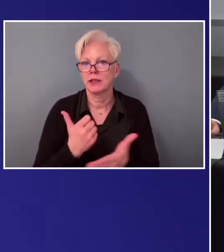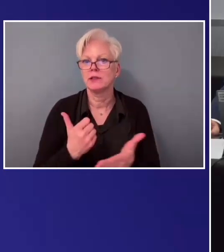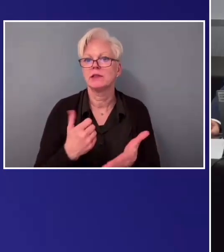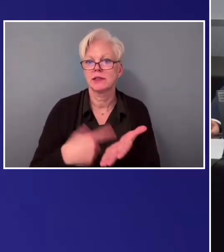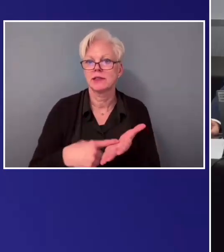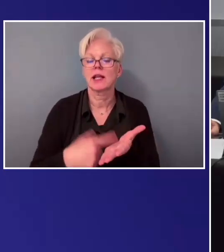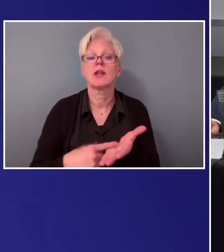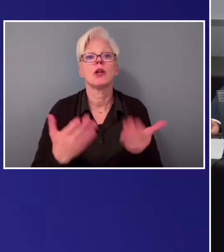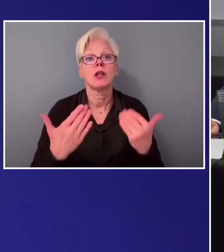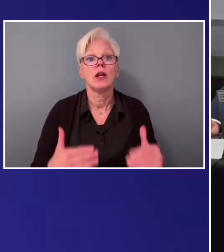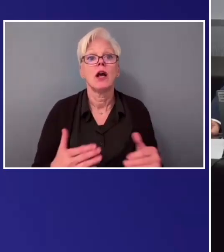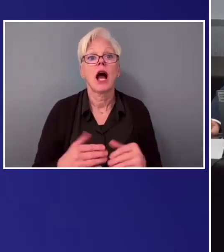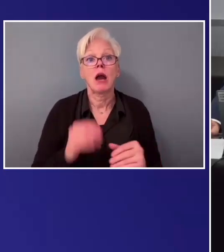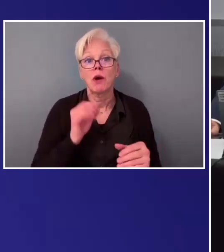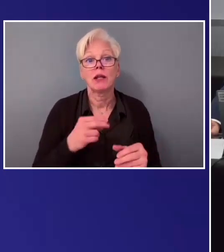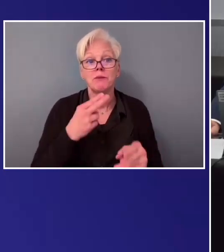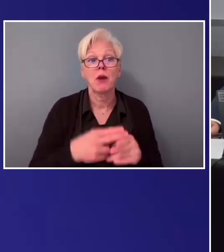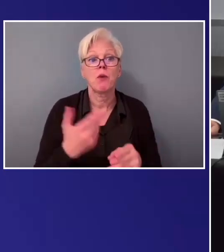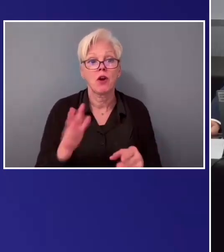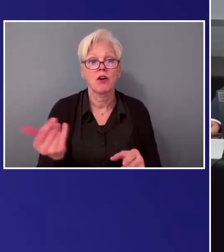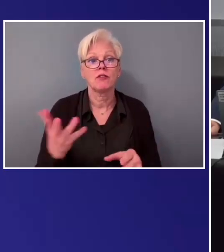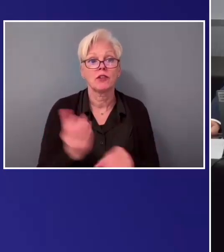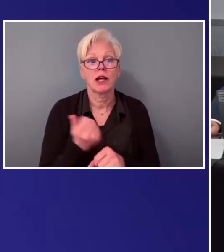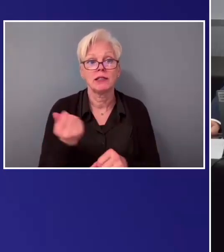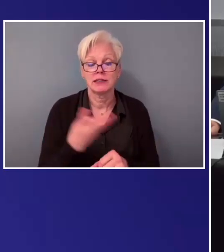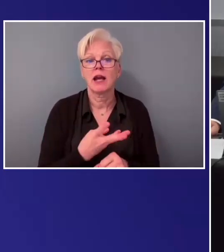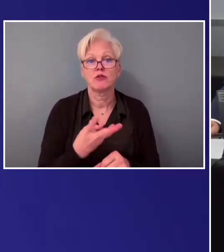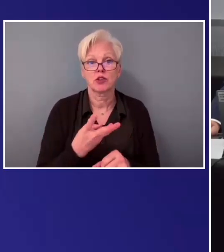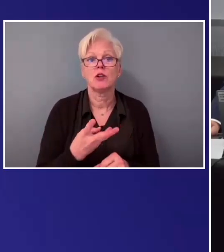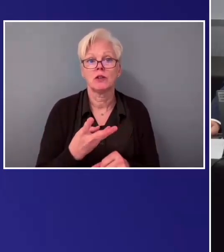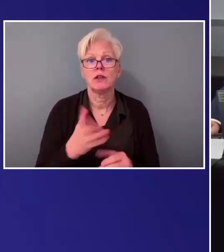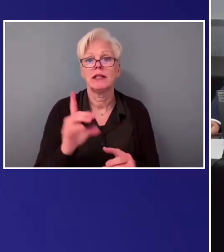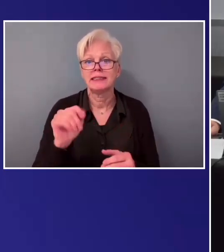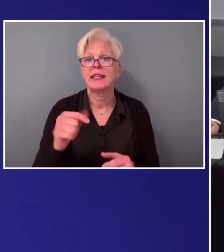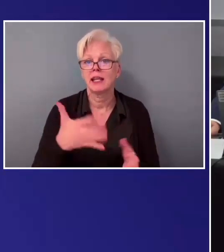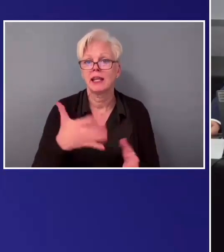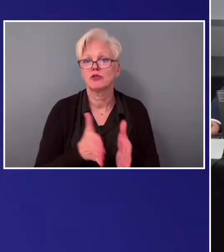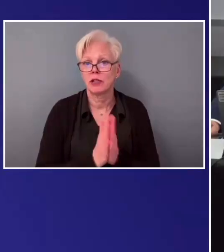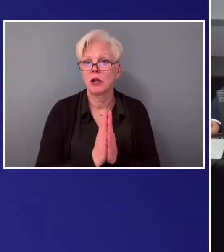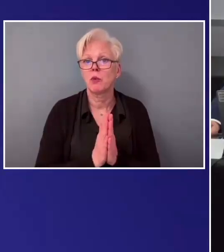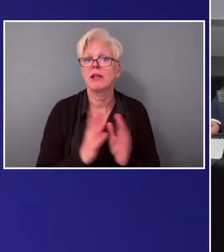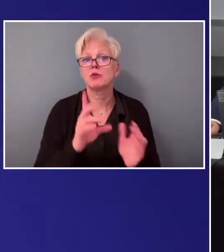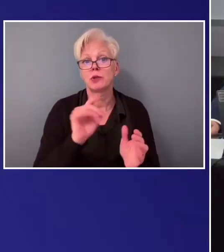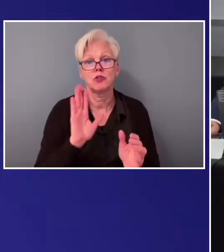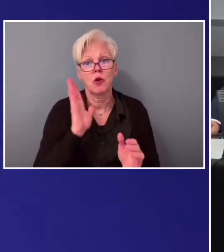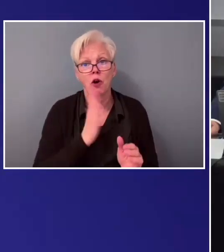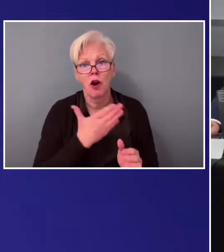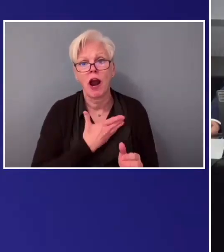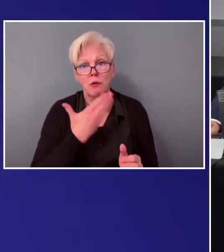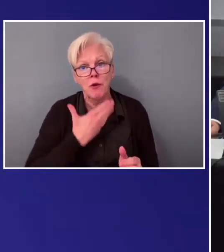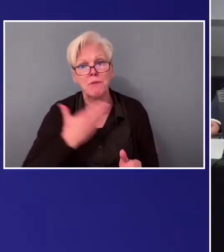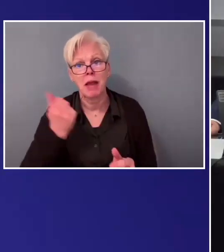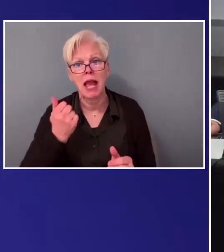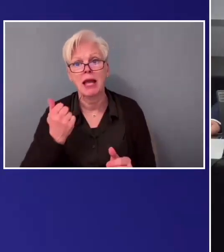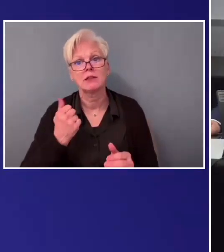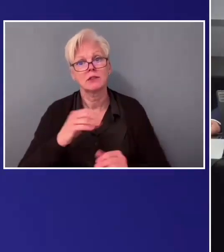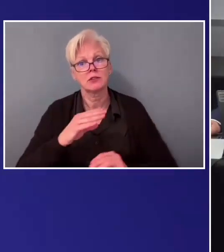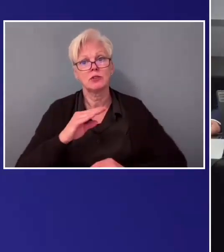we have already received a number of data requests. We are going to do our absolute best to fulfill those requests.